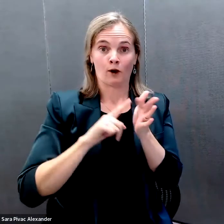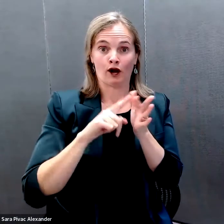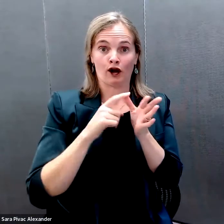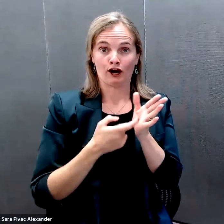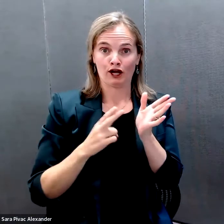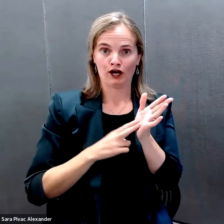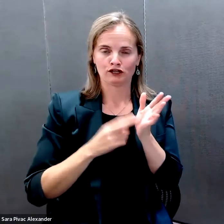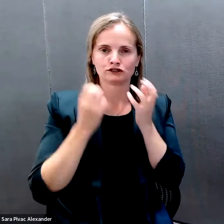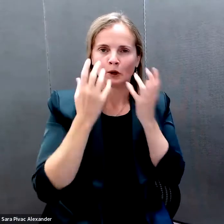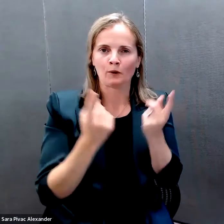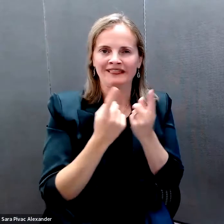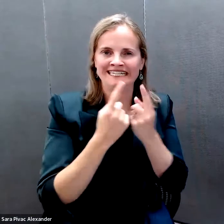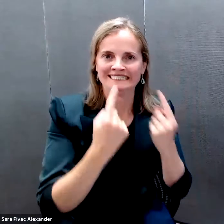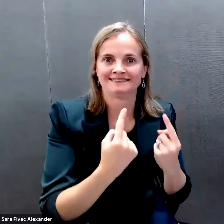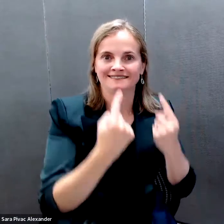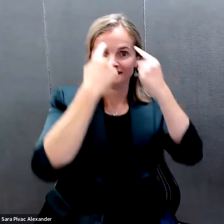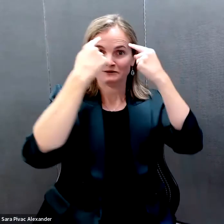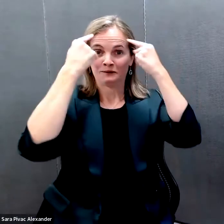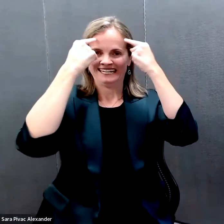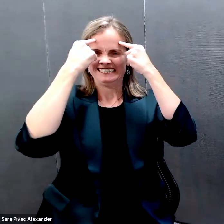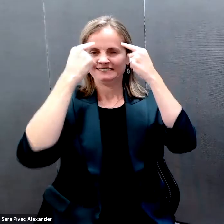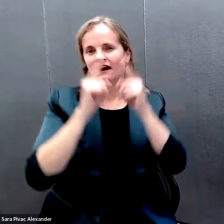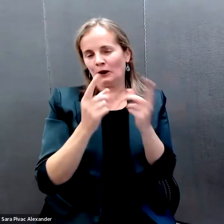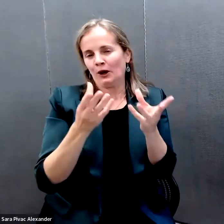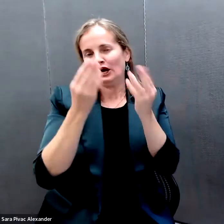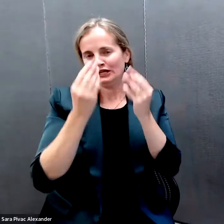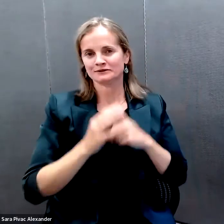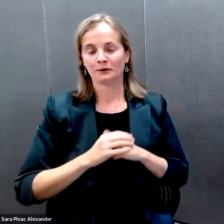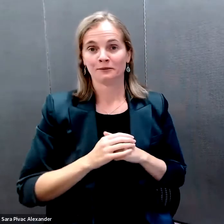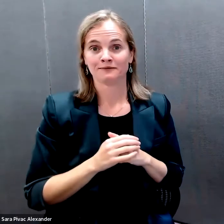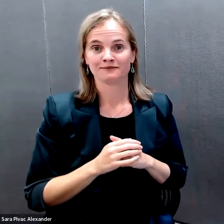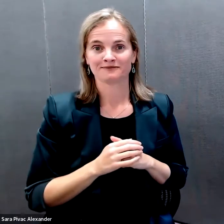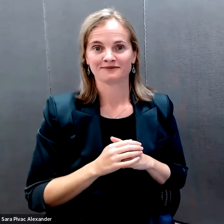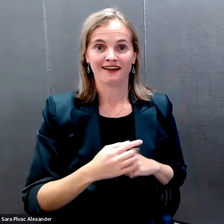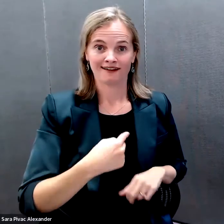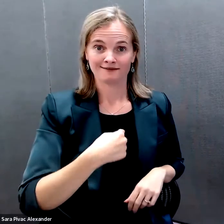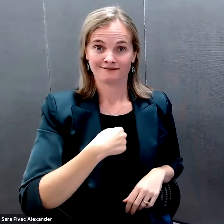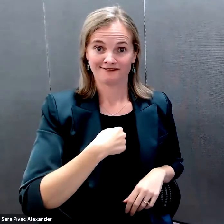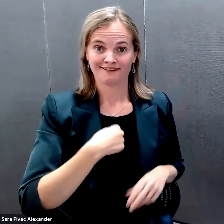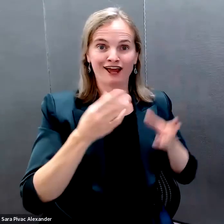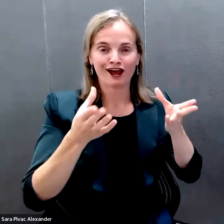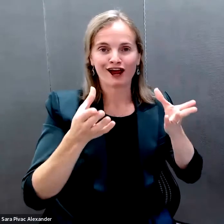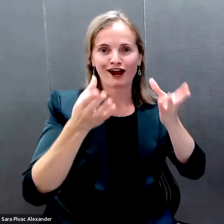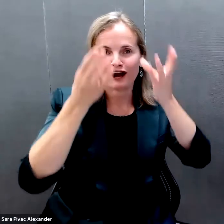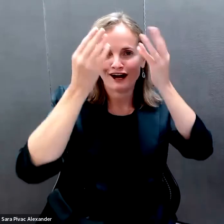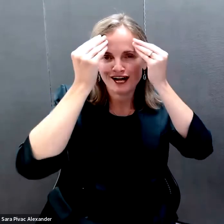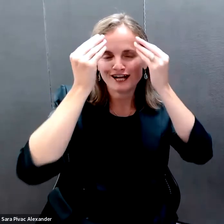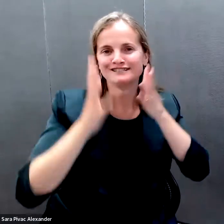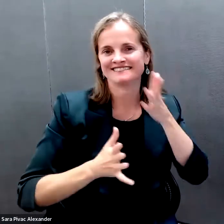the sign for learn shows something coming into your brain or you're picking up something and putting it into your brain